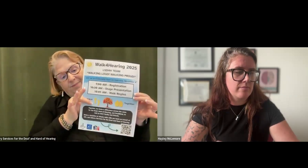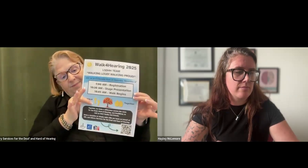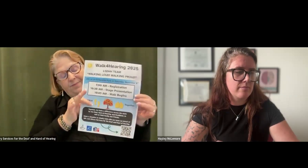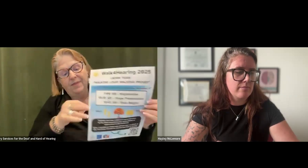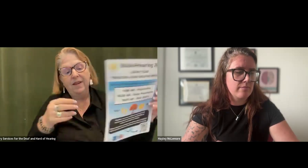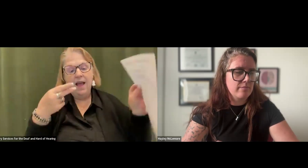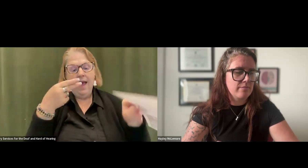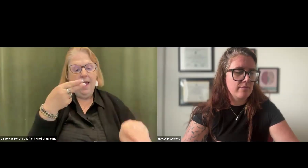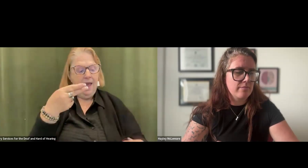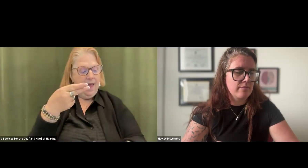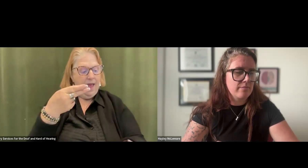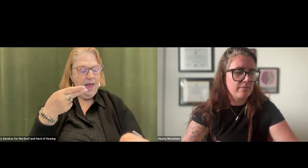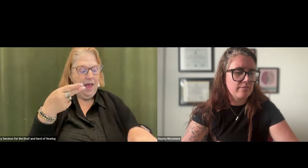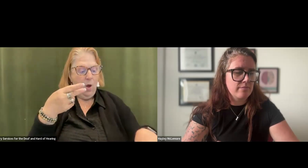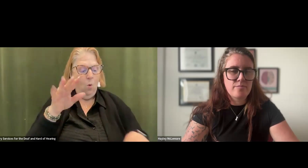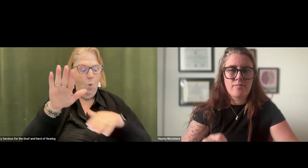is the Walk4Hearing 2025.